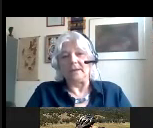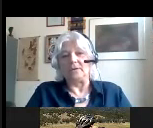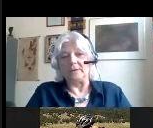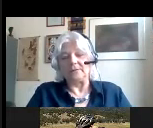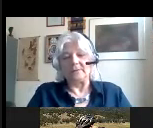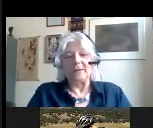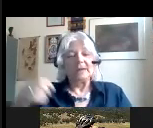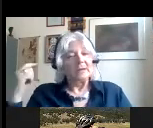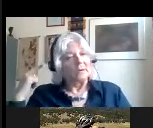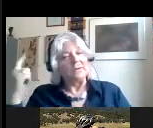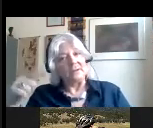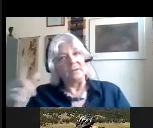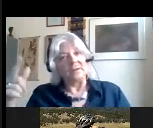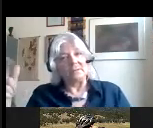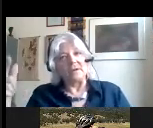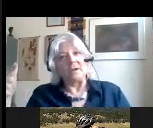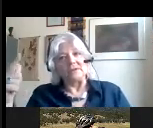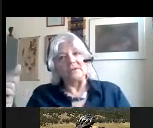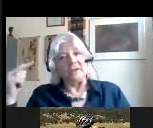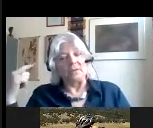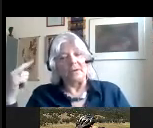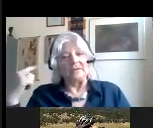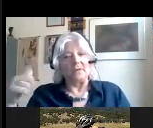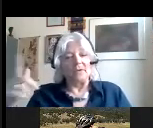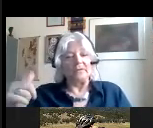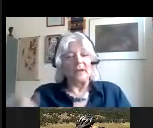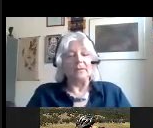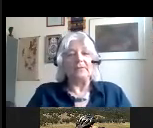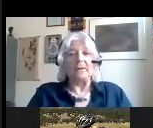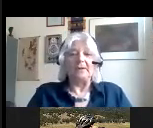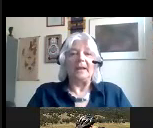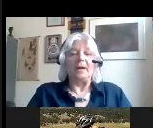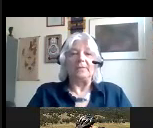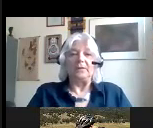increased, then the regulations decreased. I don't know exactly what's happening now, but